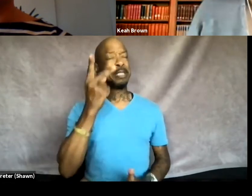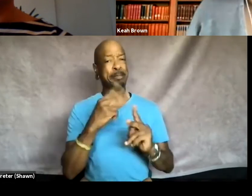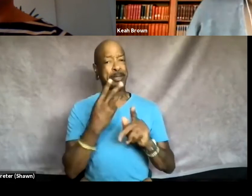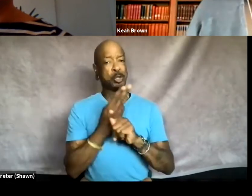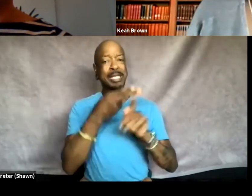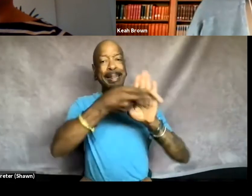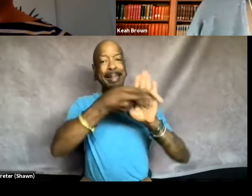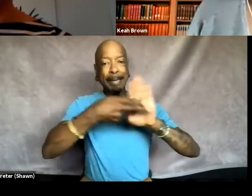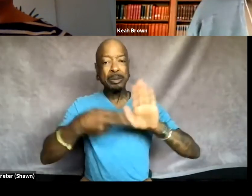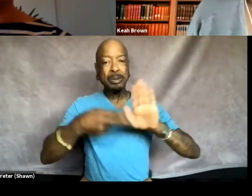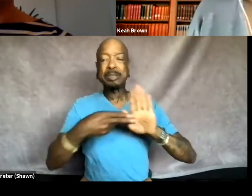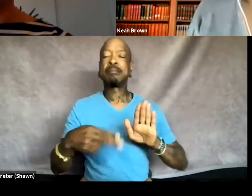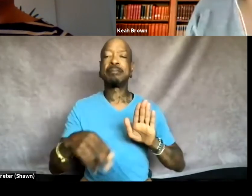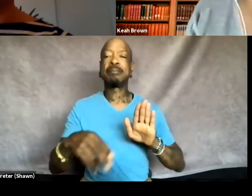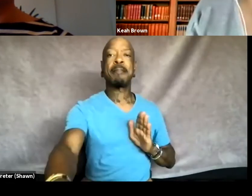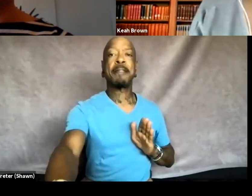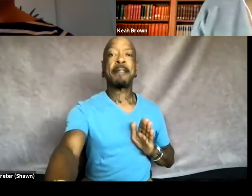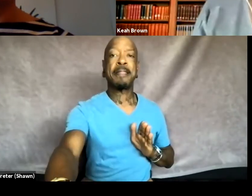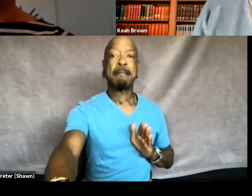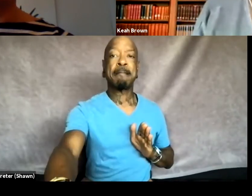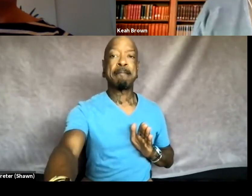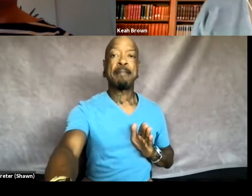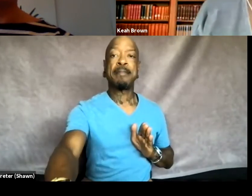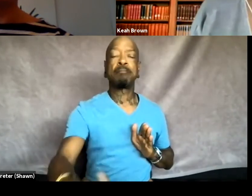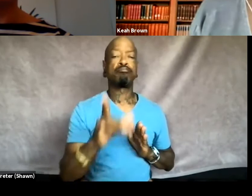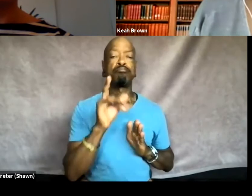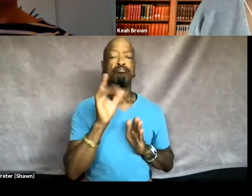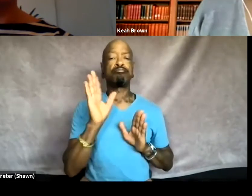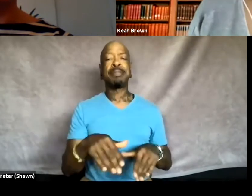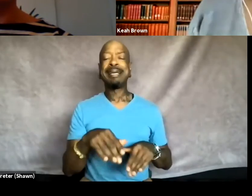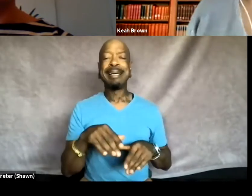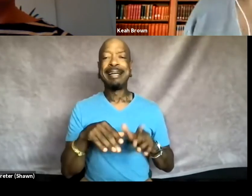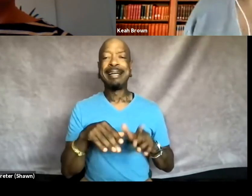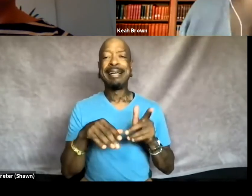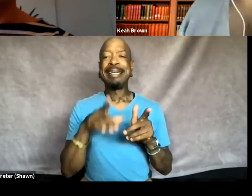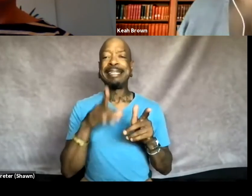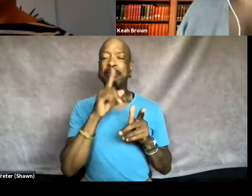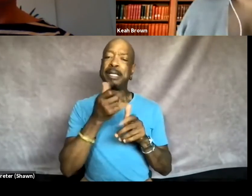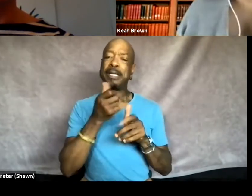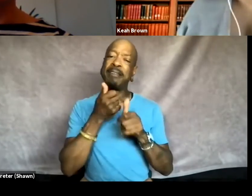Keah Brown: did not fall into the same traps that often we see in disability narratives,